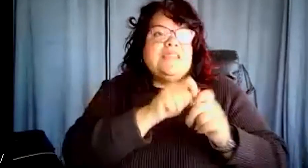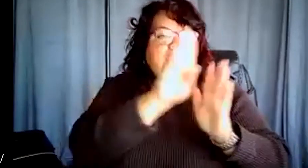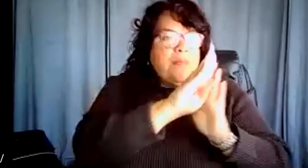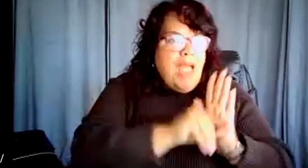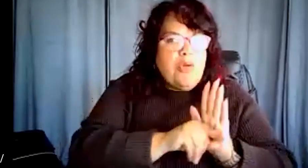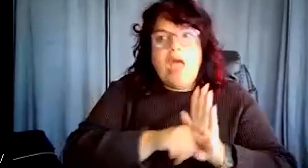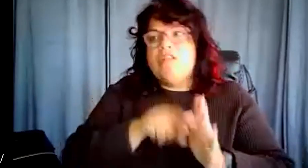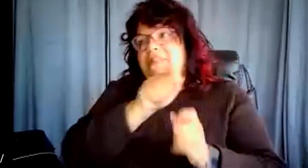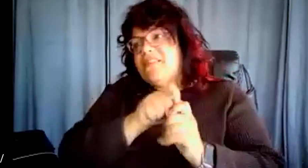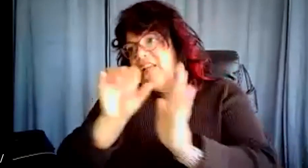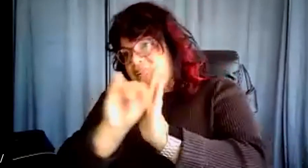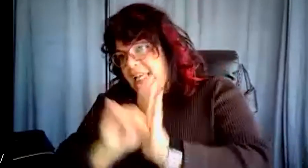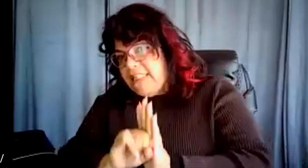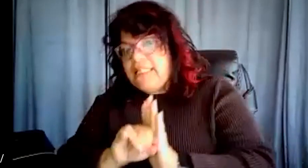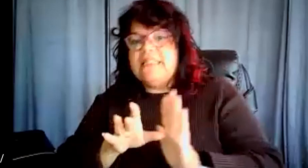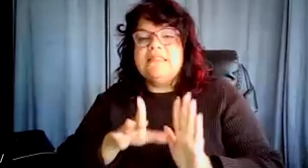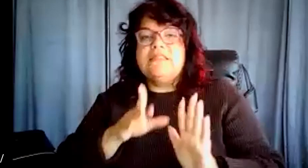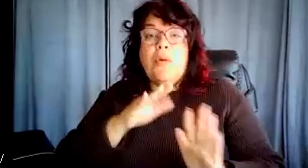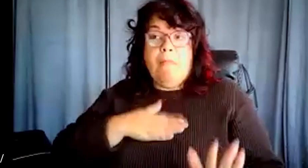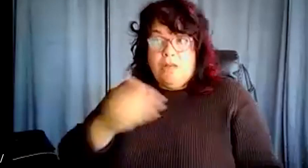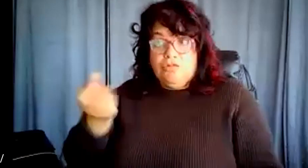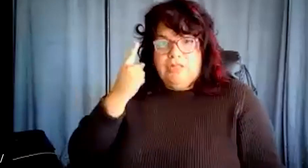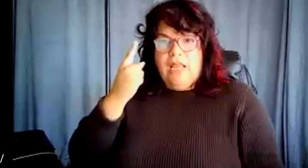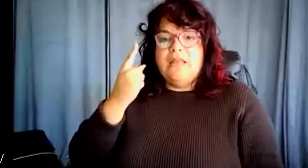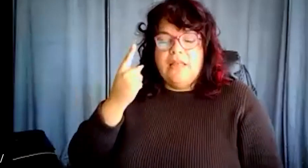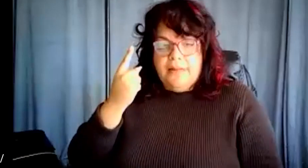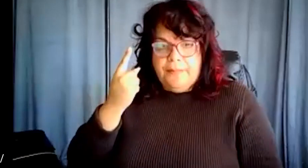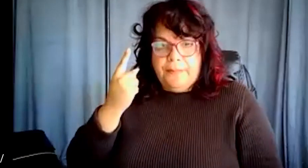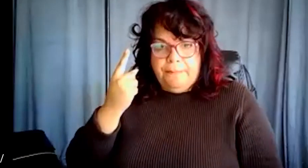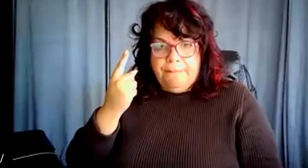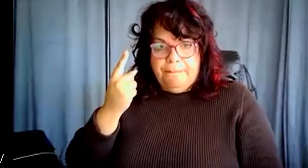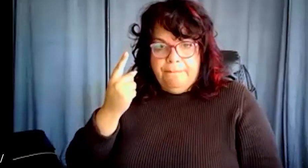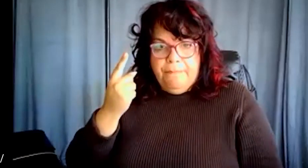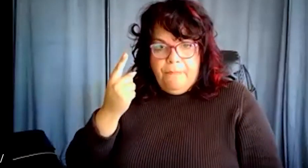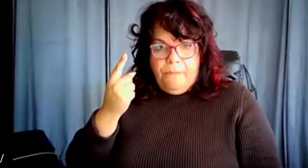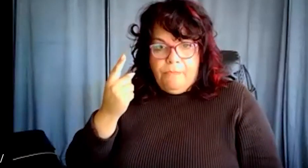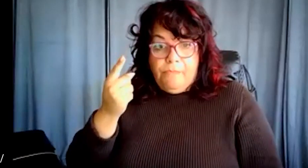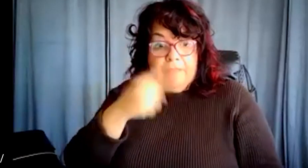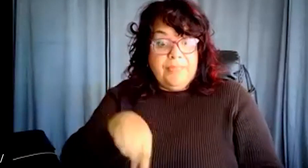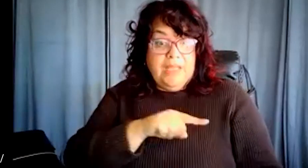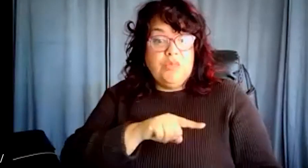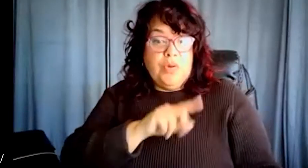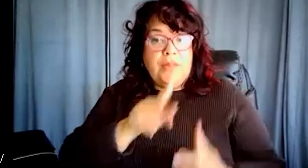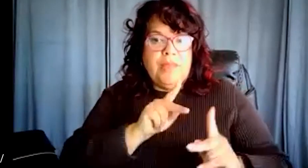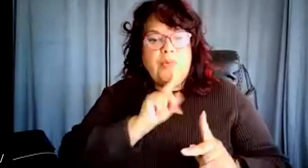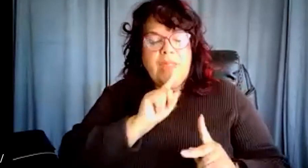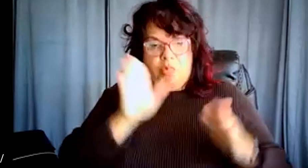And so, it was always my understanding that these were the people who were centered on disability rights.